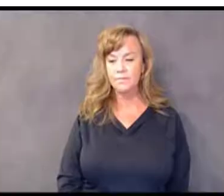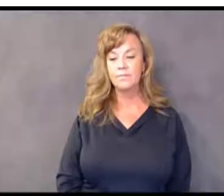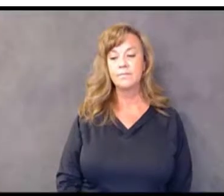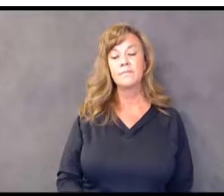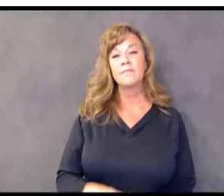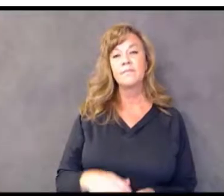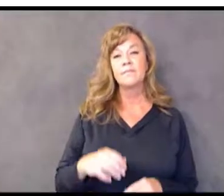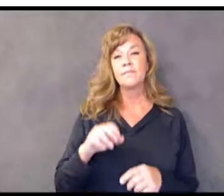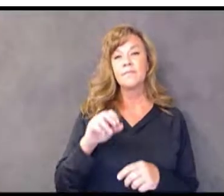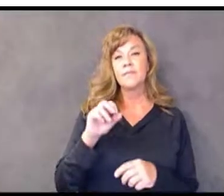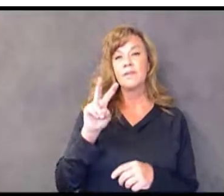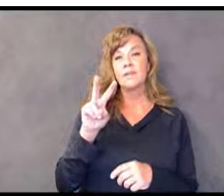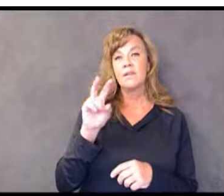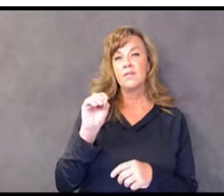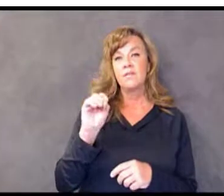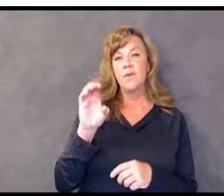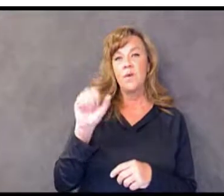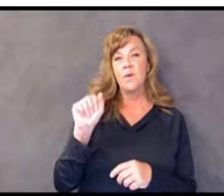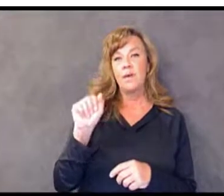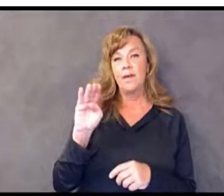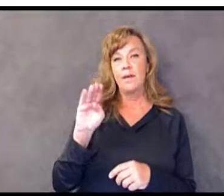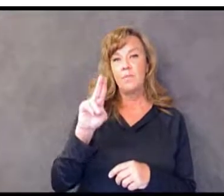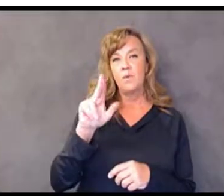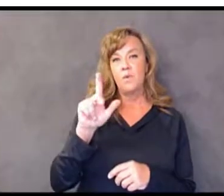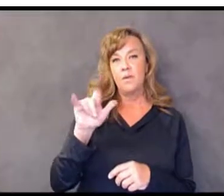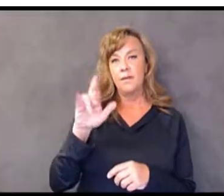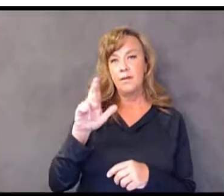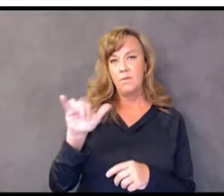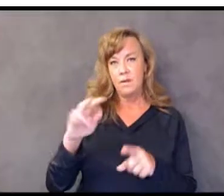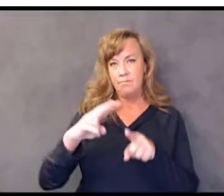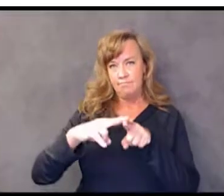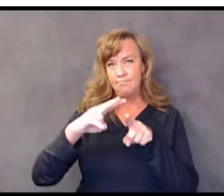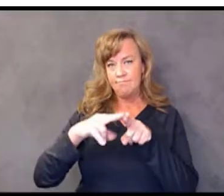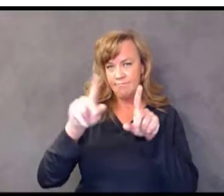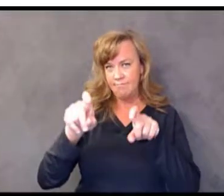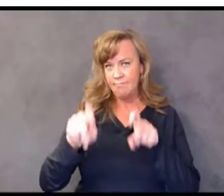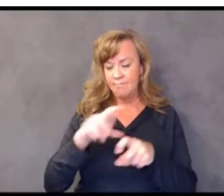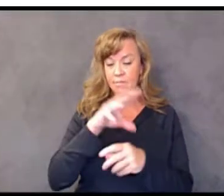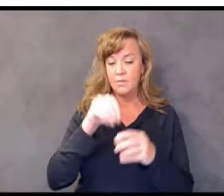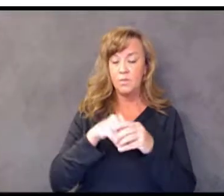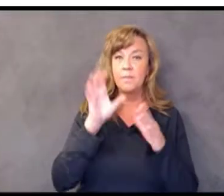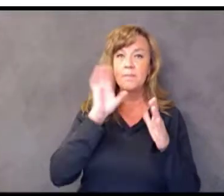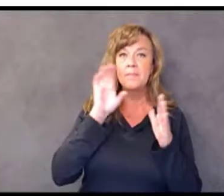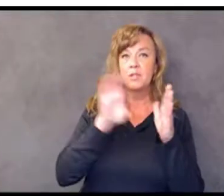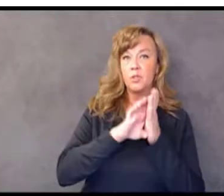The IRI vocabulary test will include picture vocabulary and word choices in the form of